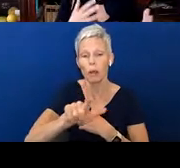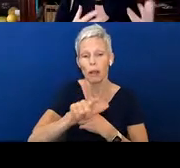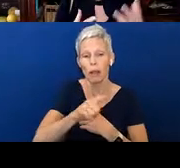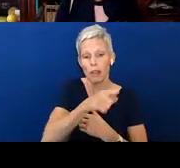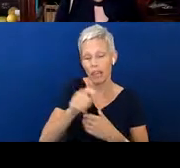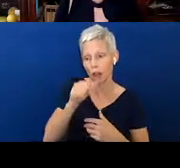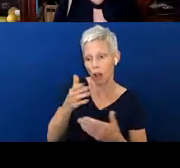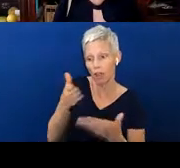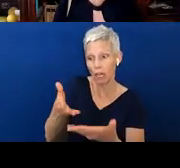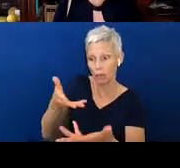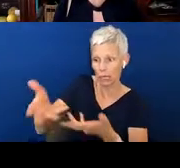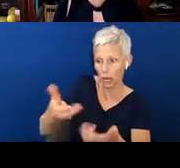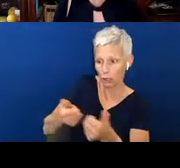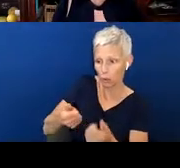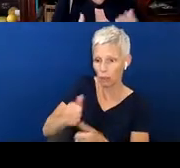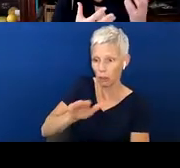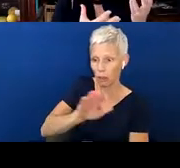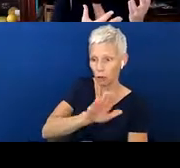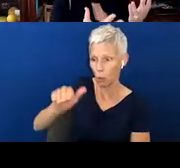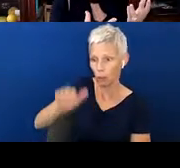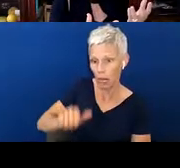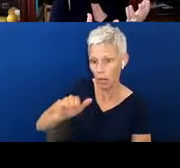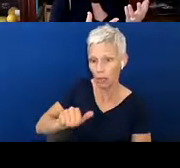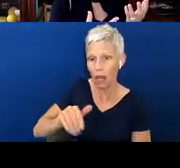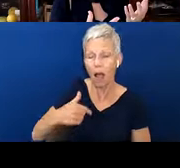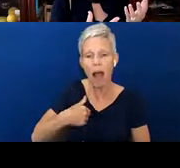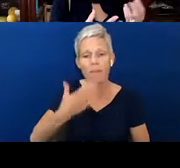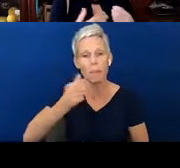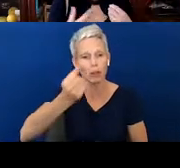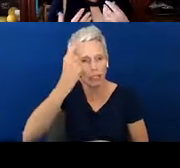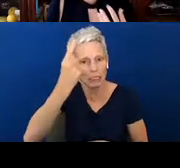understanding, “This is what I noticed, this is what I saw was a milestone. This is what I've